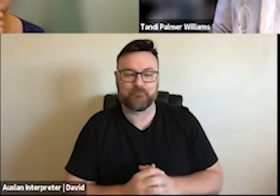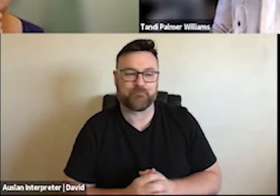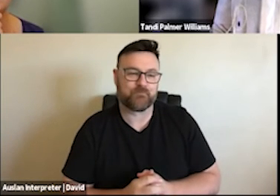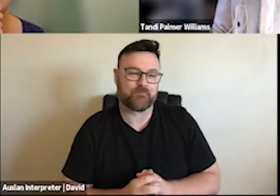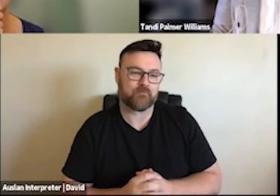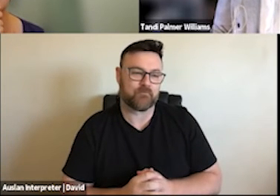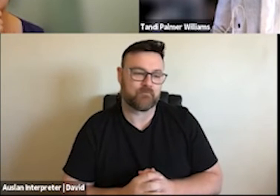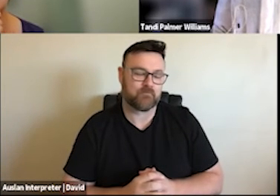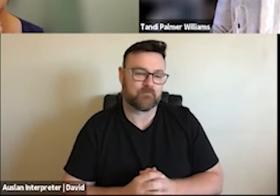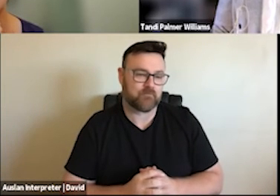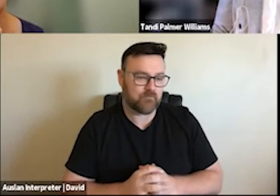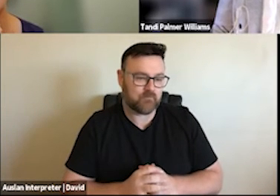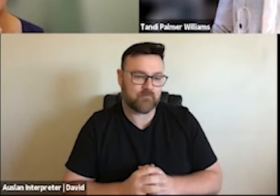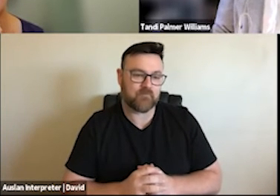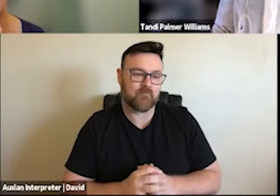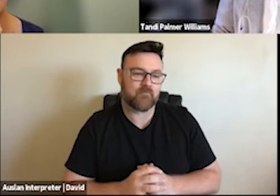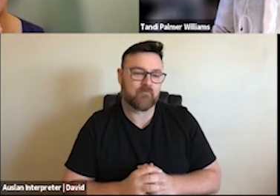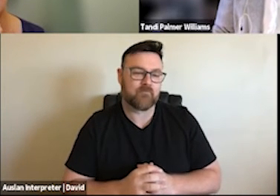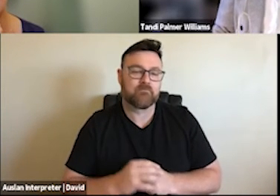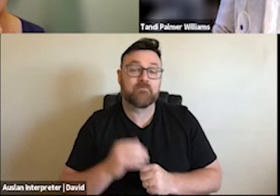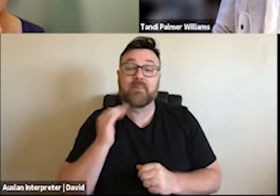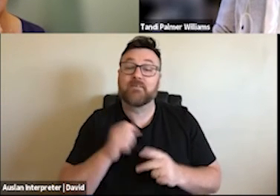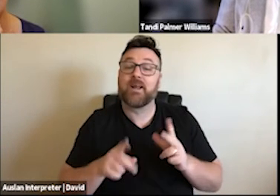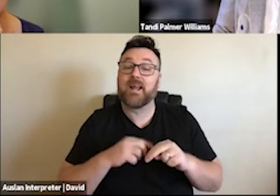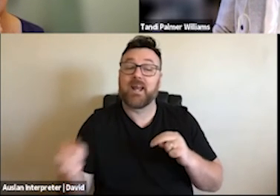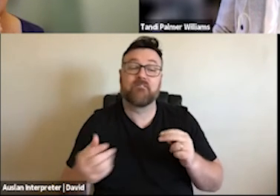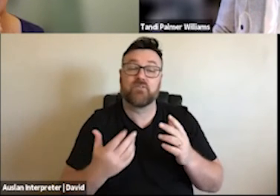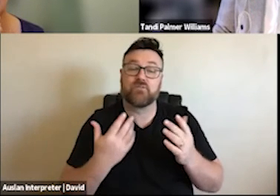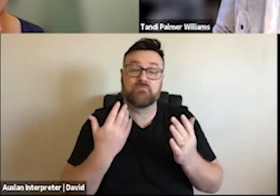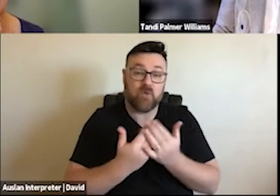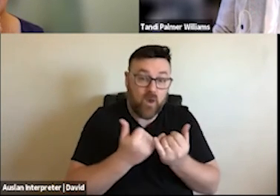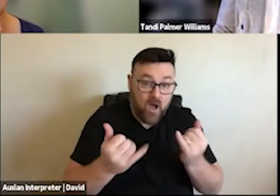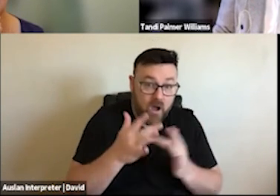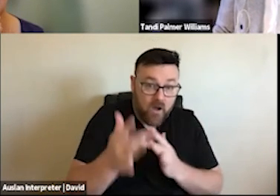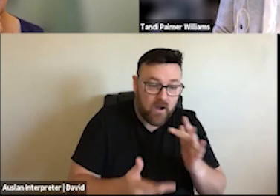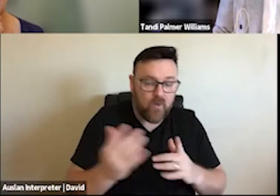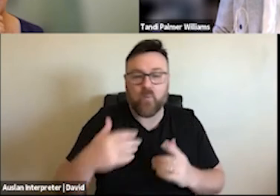Whether it's online or face-to-face, I will just mission some of the things that audiences are really interested in right now.